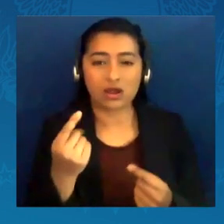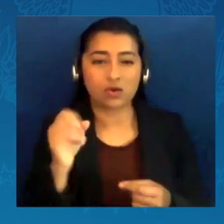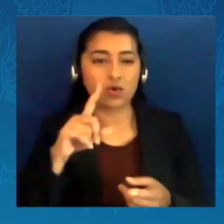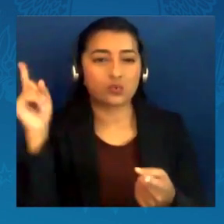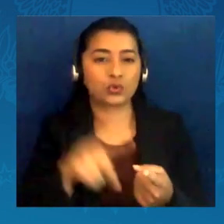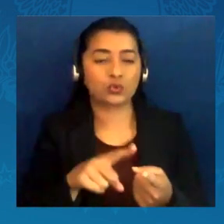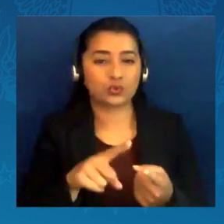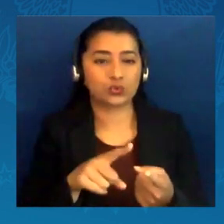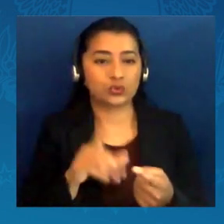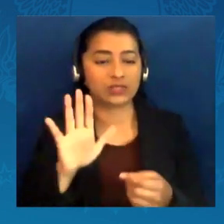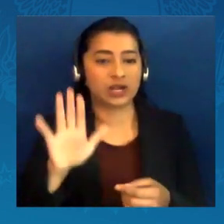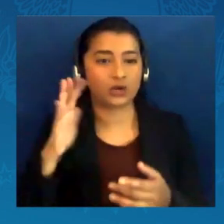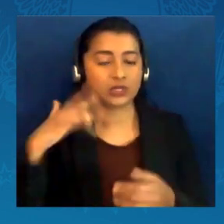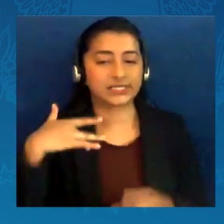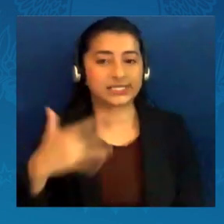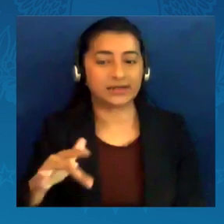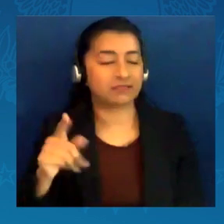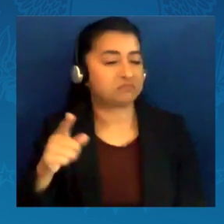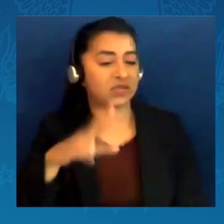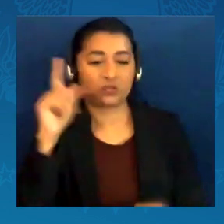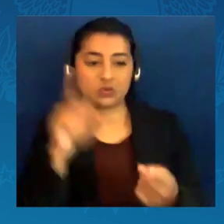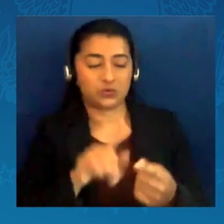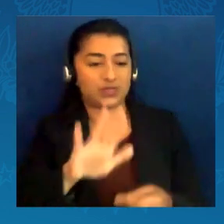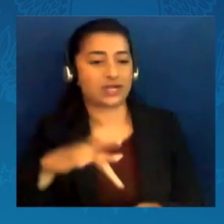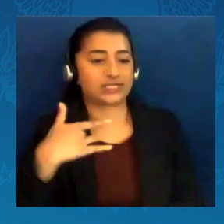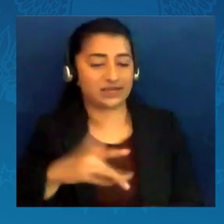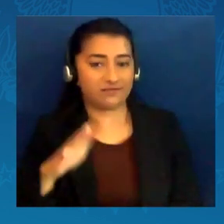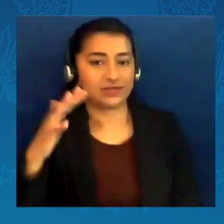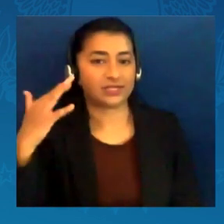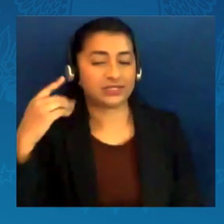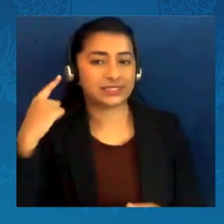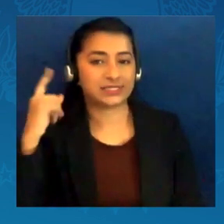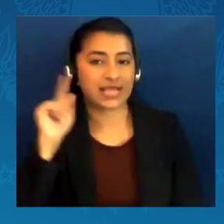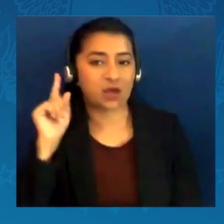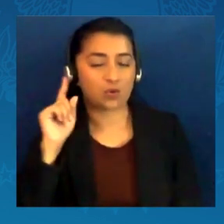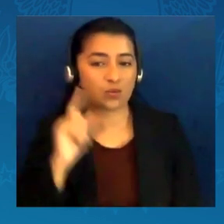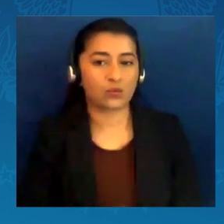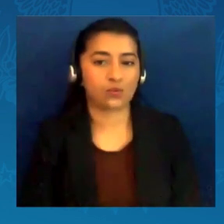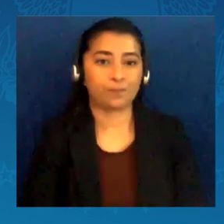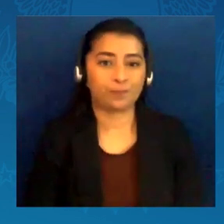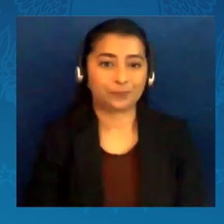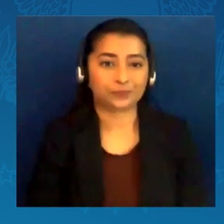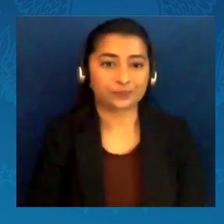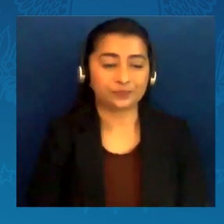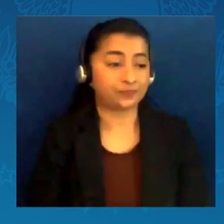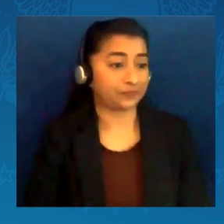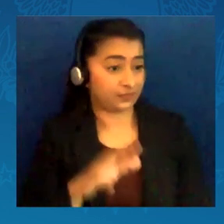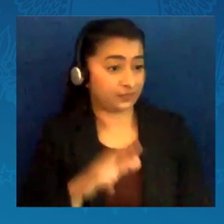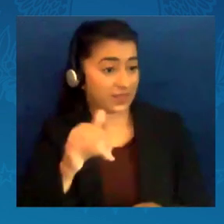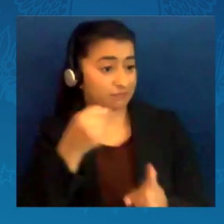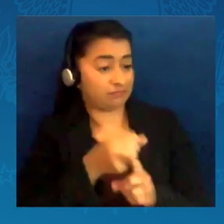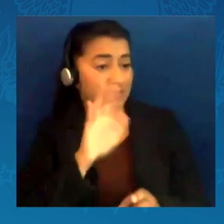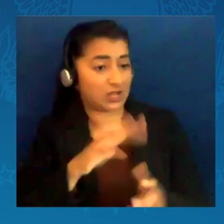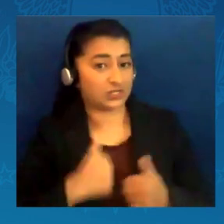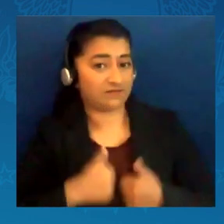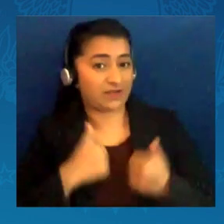Male Speaker: It reduces their sensitivity to sounds. The Vice President: So that has an impact on their survival, probably. That's fascinating.